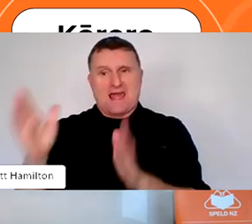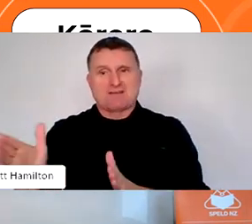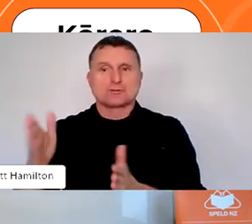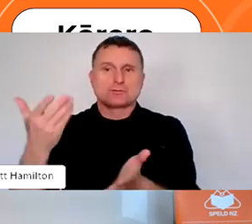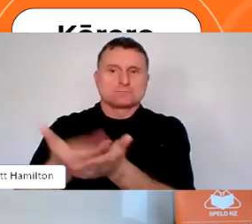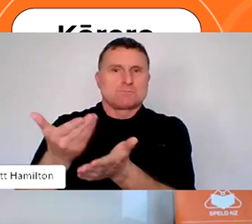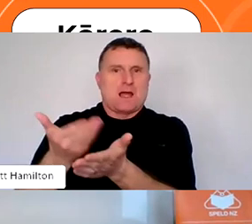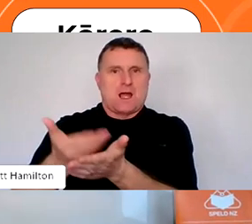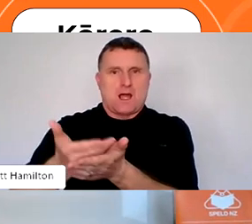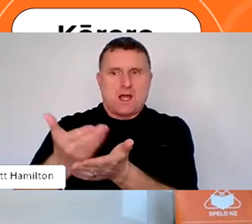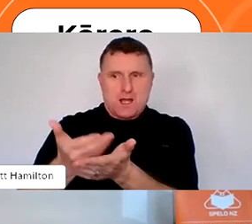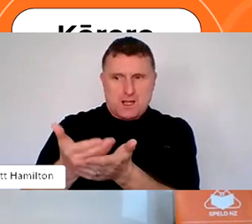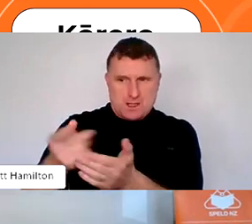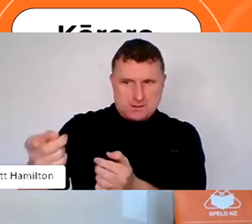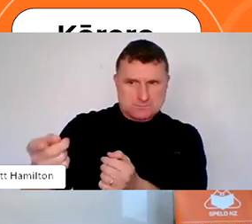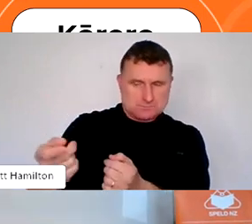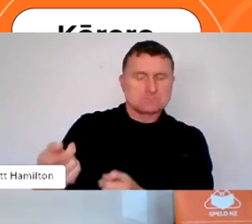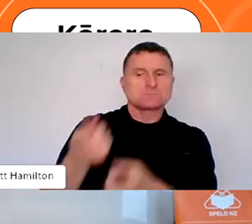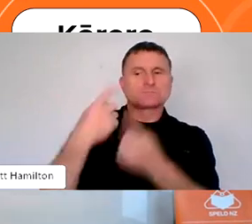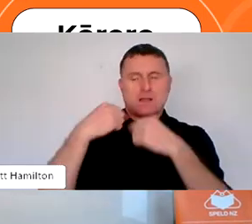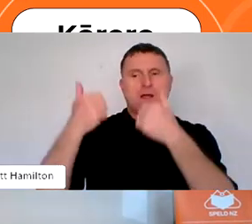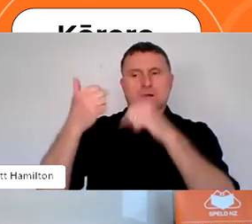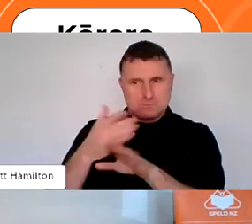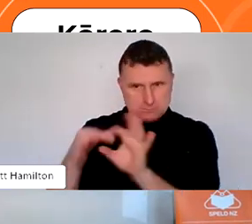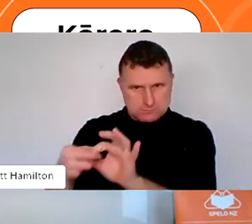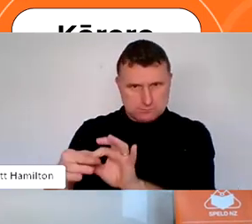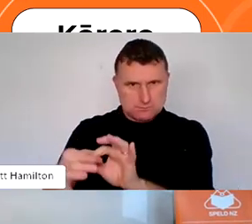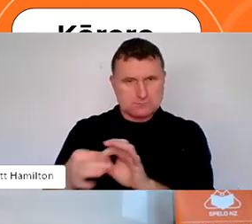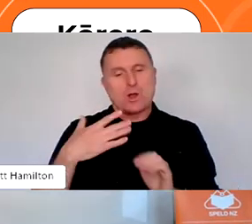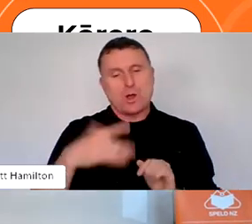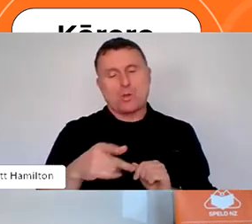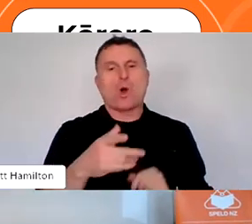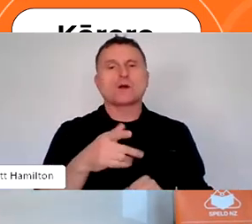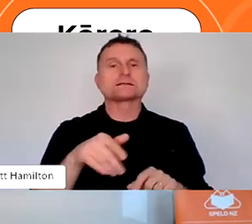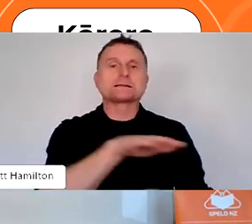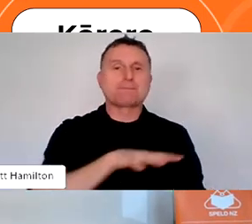So creating safe spaces and guaranteeing those spaces to be safe where student